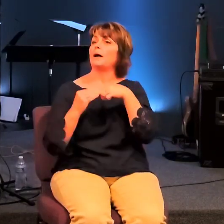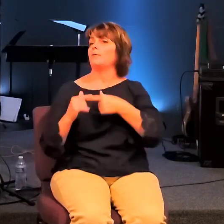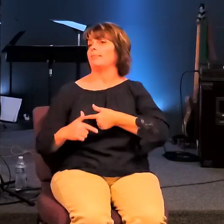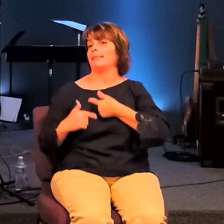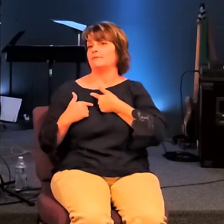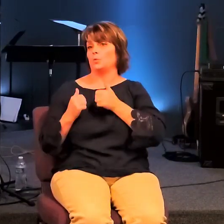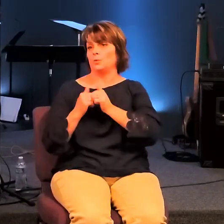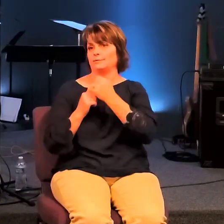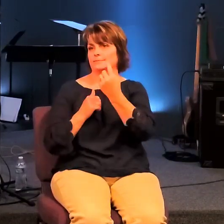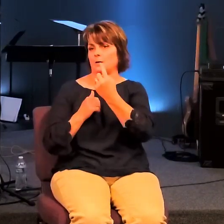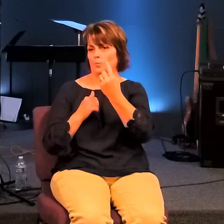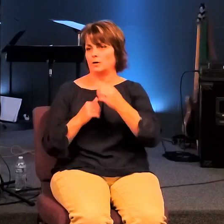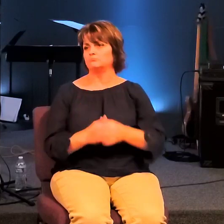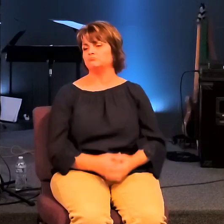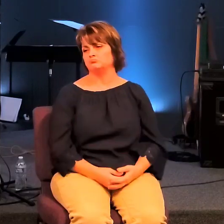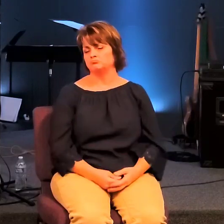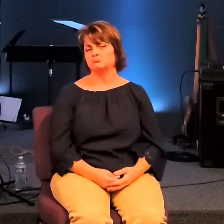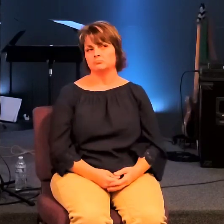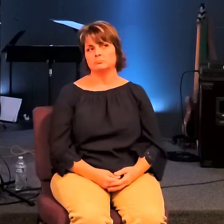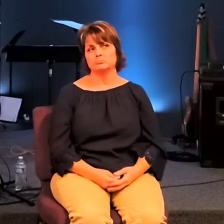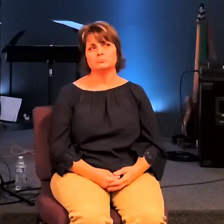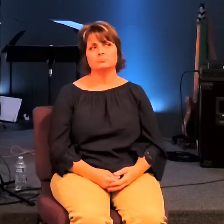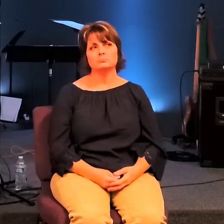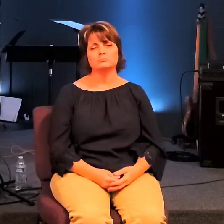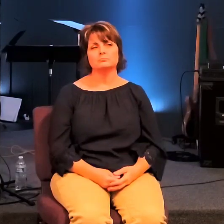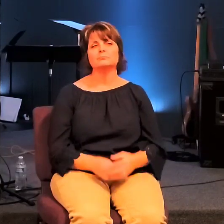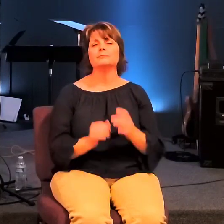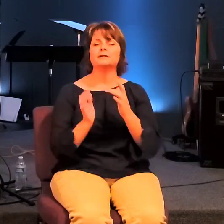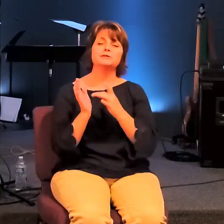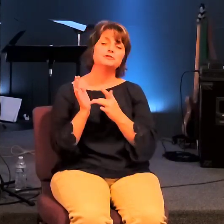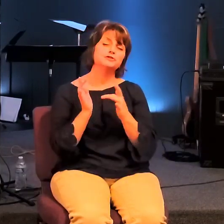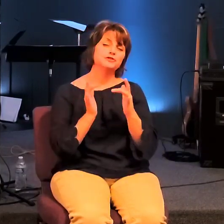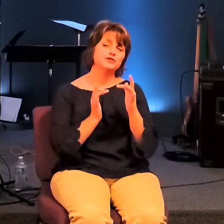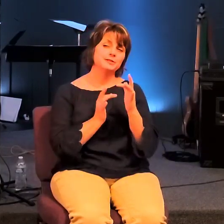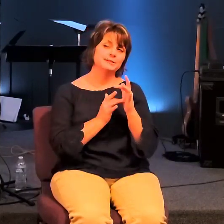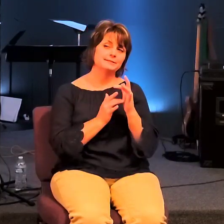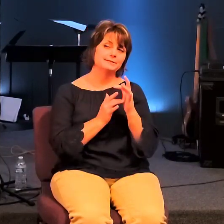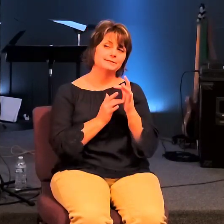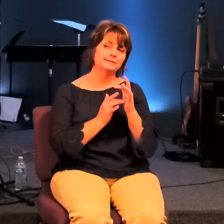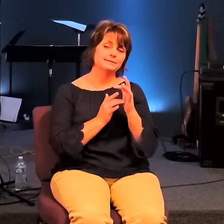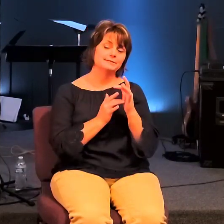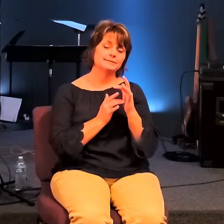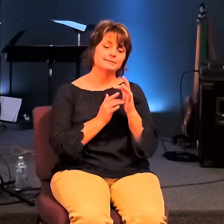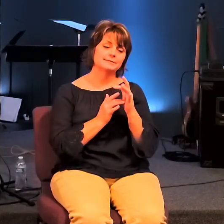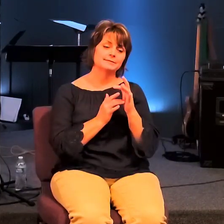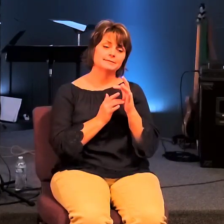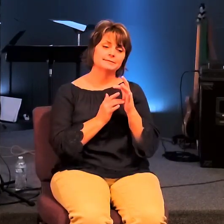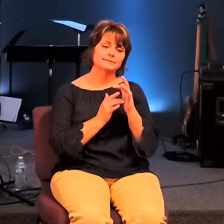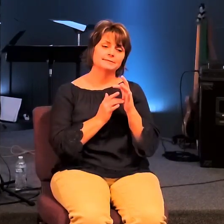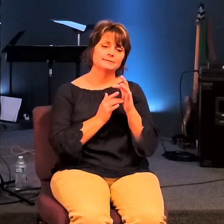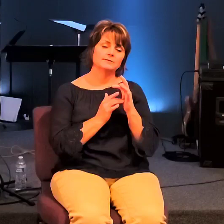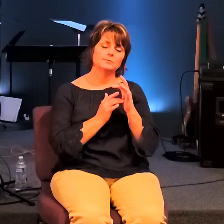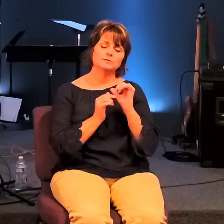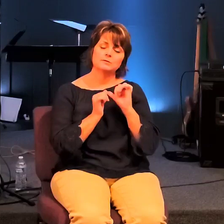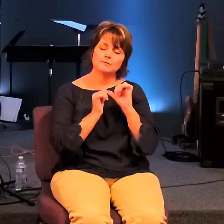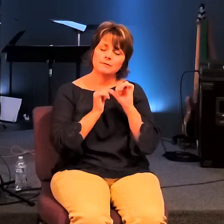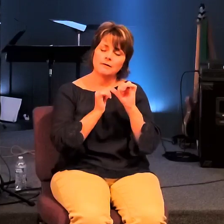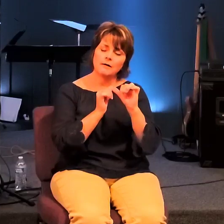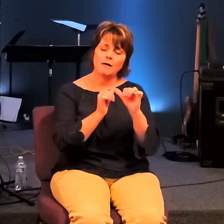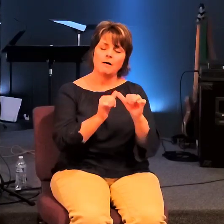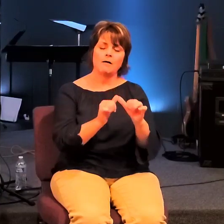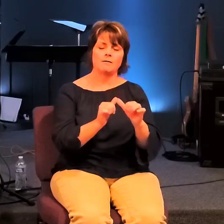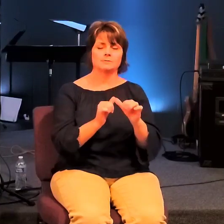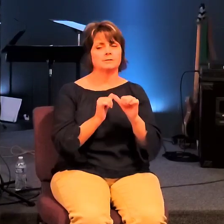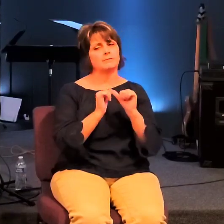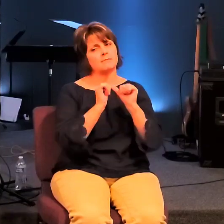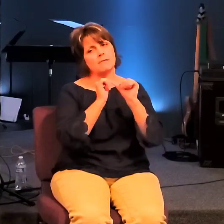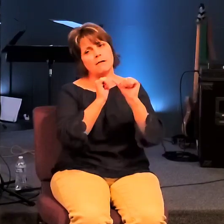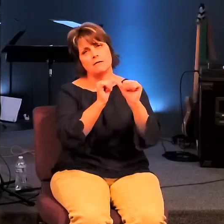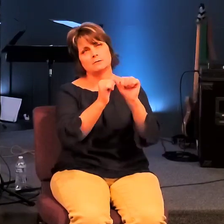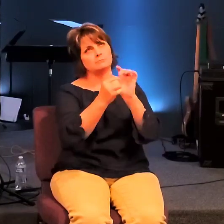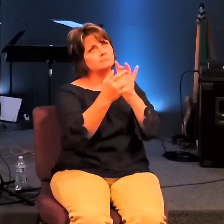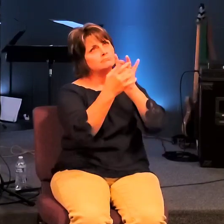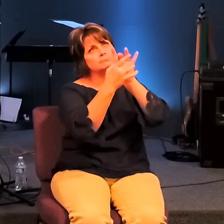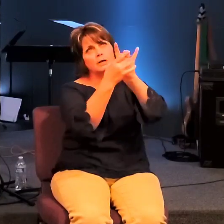we do things will Jesus live a life of constant connection with the father in the picture